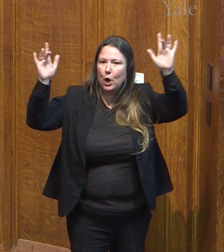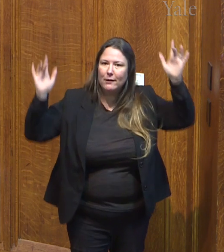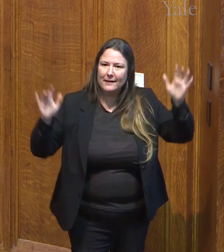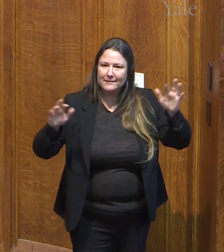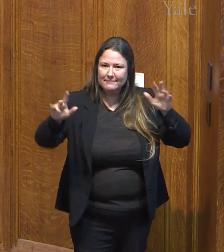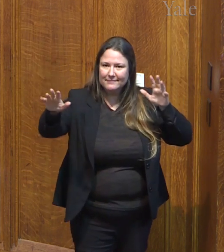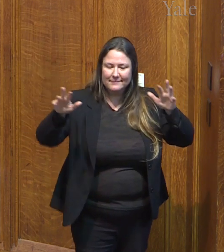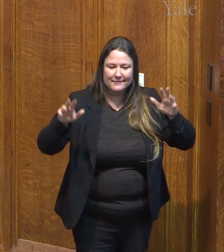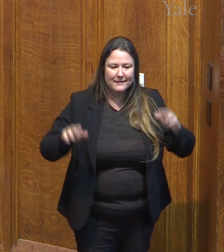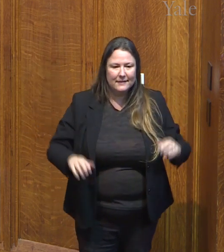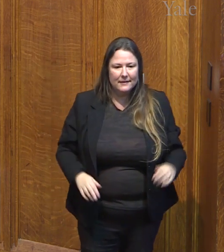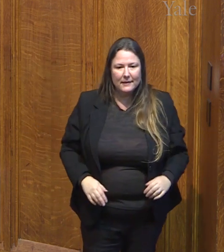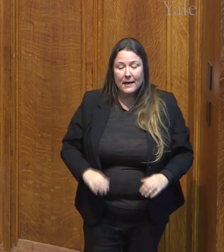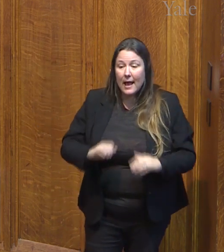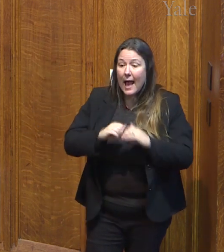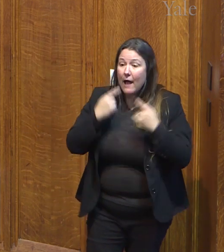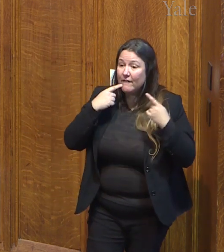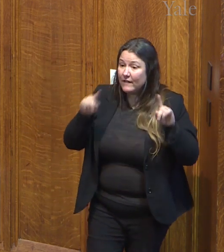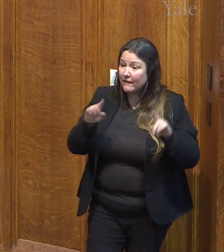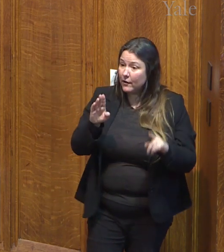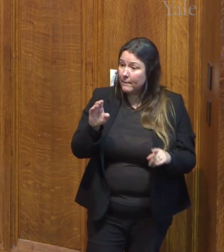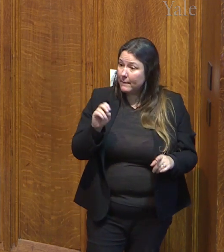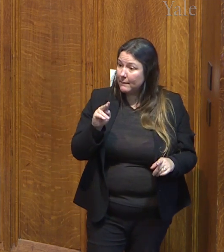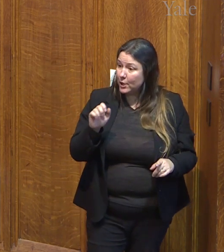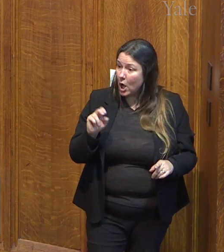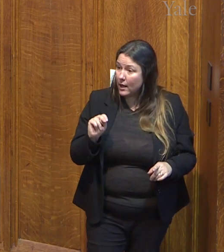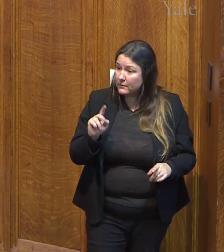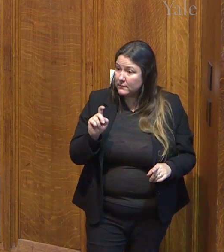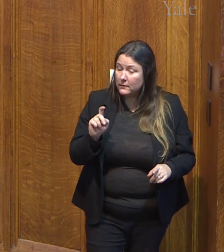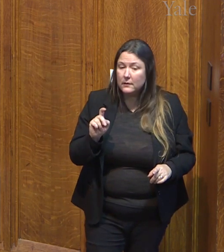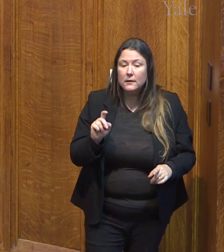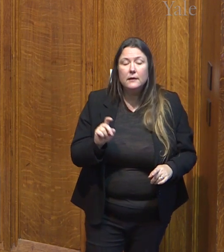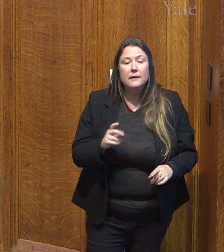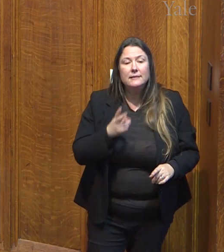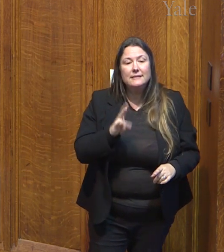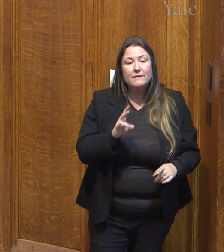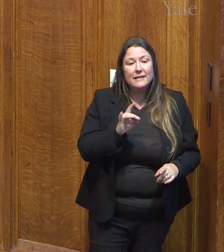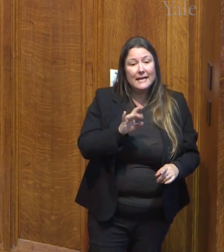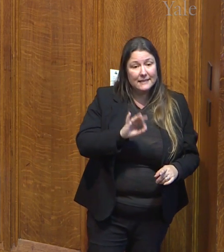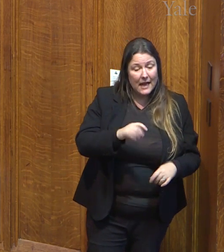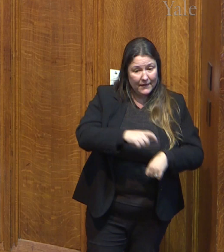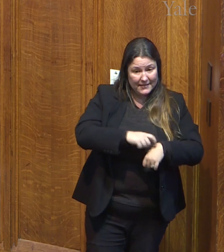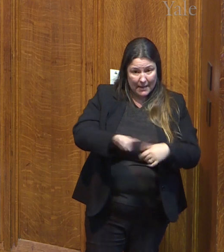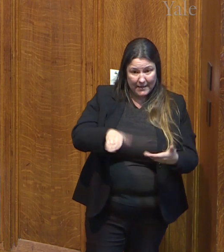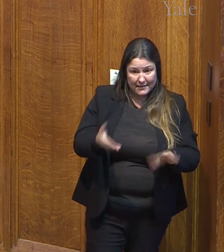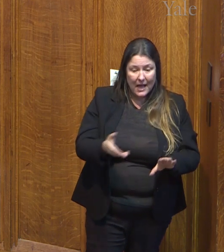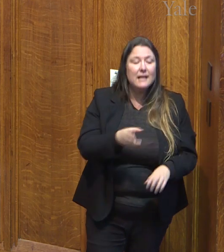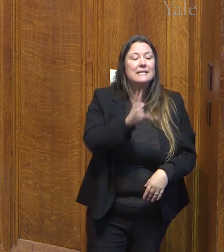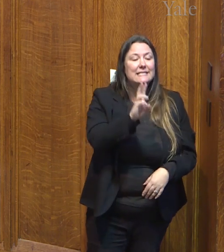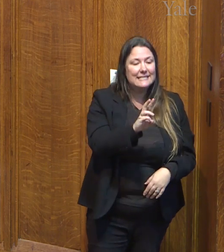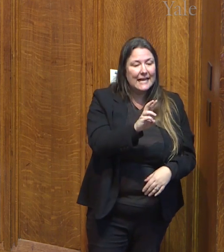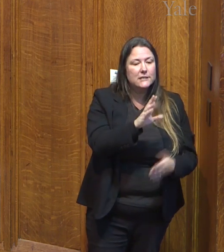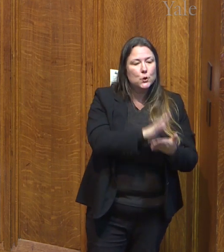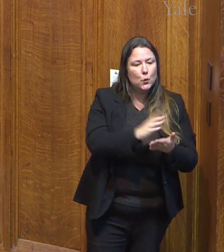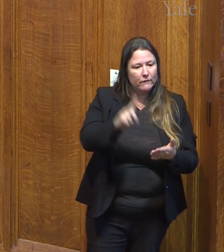How effective was Bébian? In 1789 at the time of L'Épée's death there were six schools for the Deaf in France.